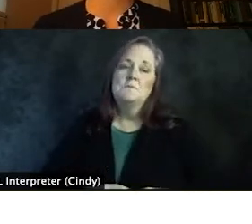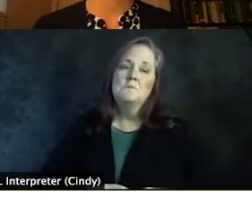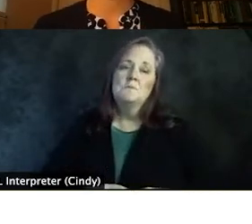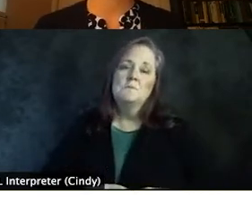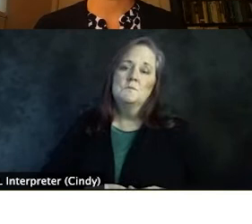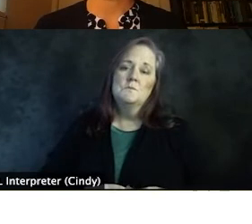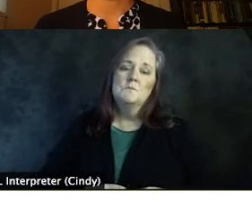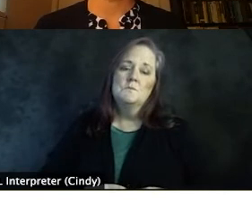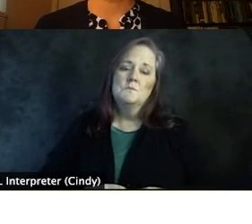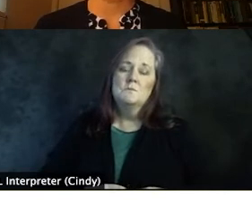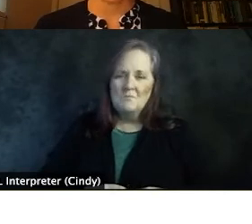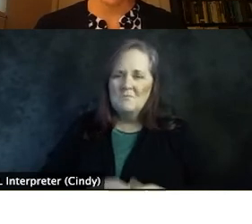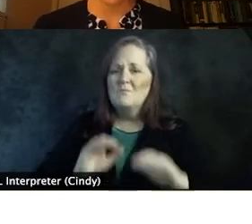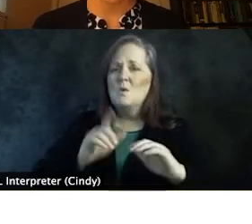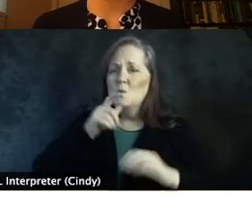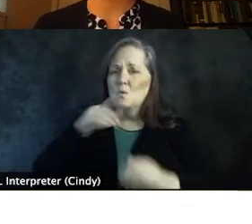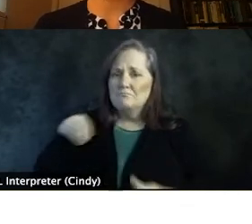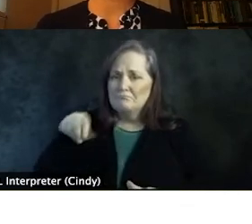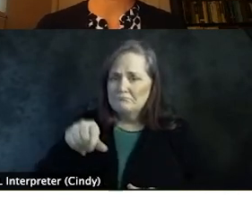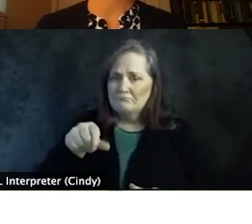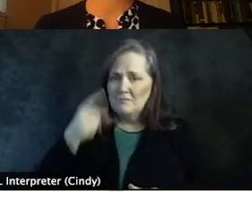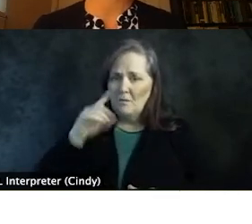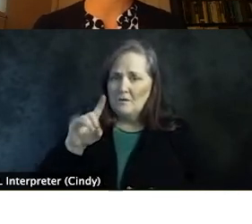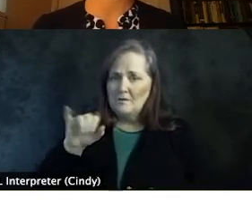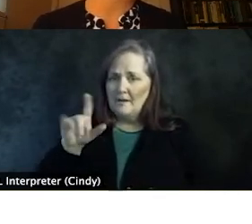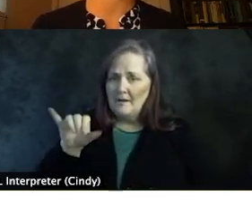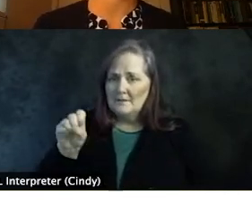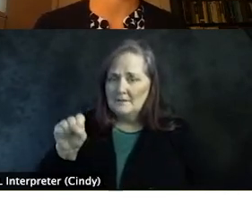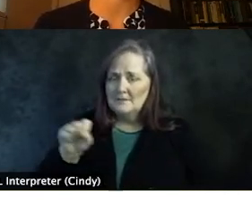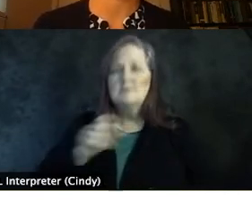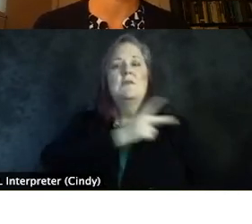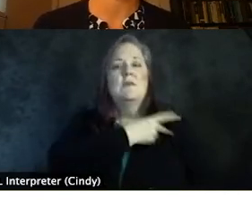on site during all treatment hours, we estimate that this would increase costs for a clinic